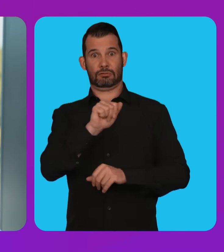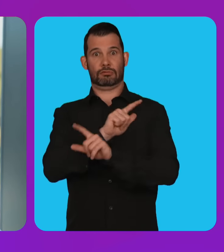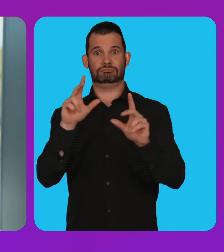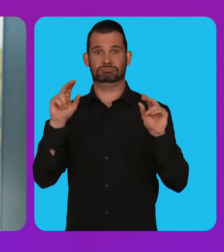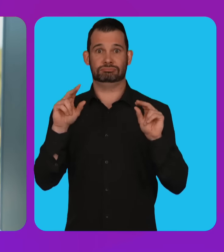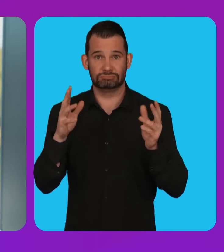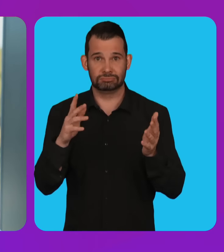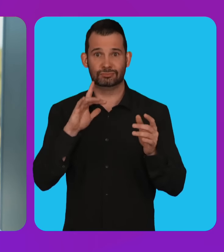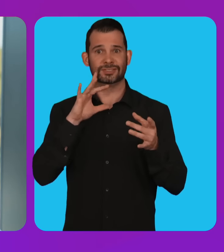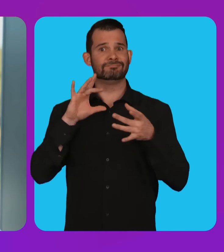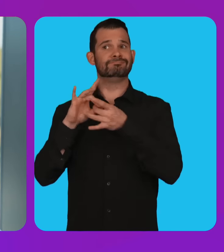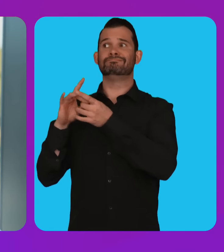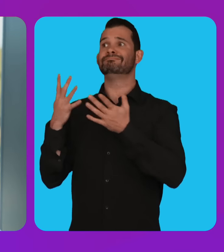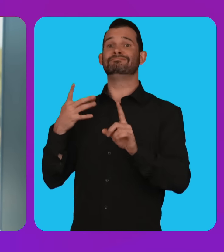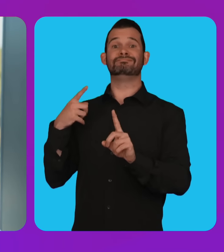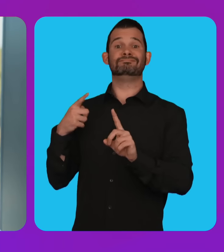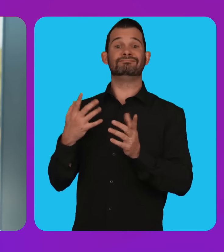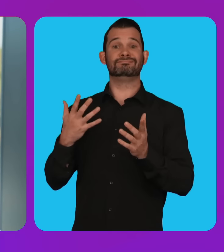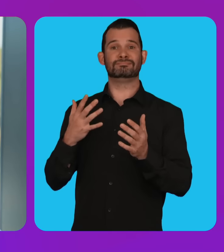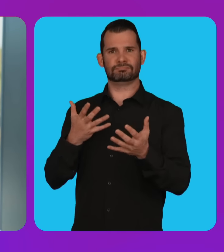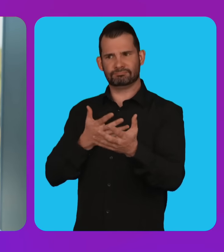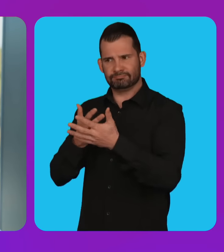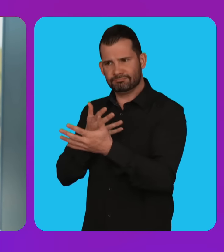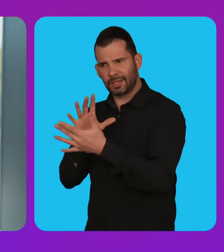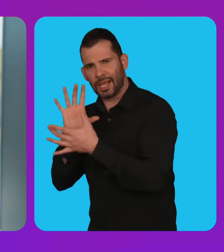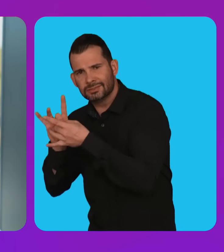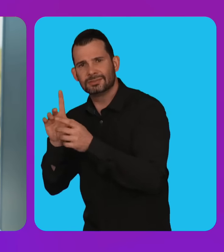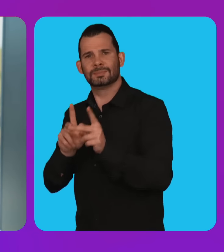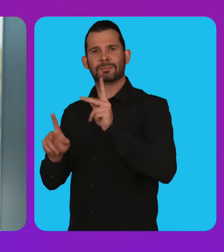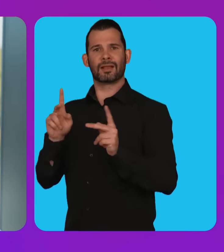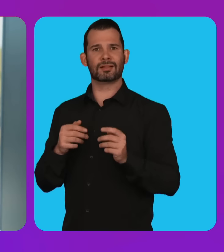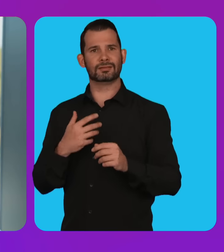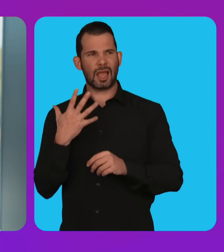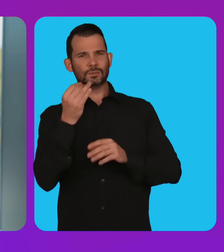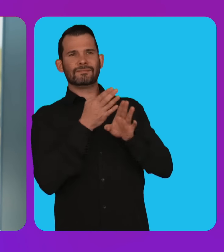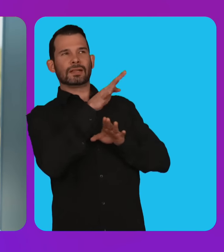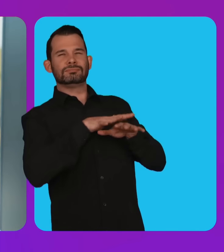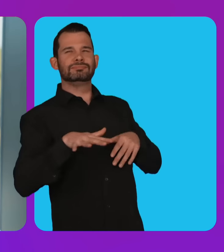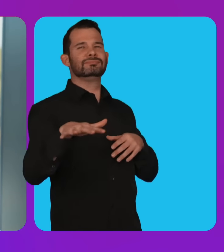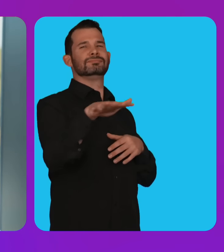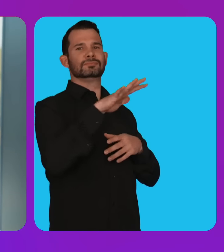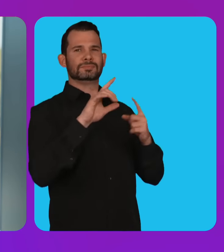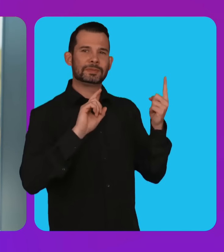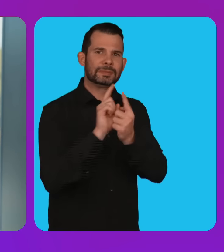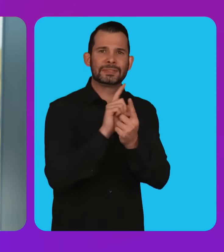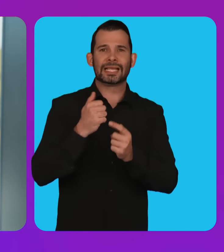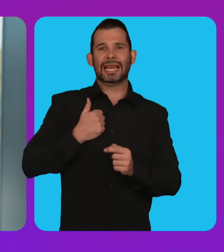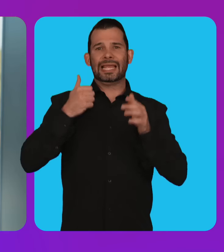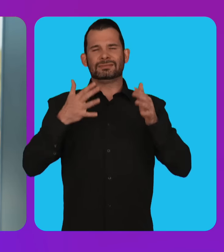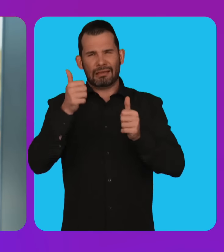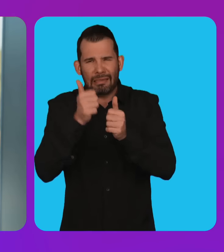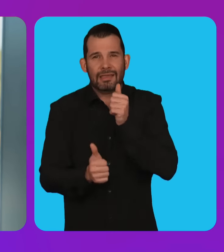It was about connecting with people, getting out into the field, meeting Canadians in every region.